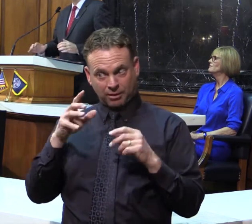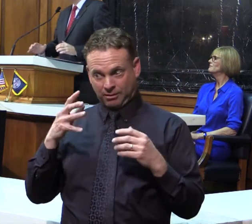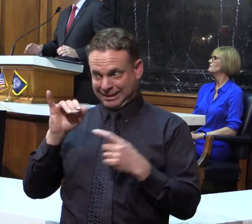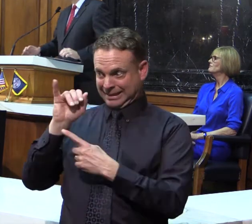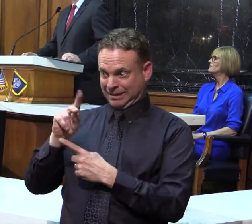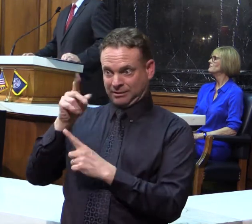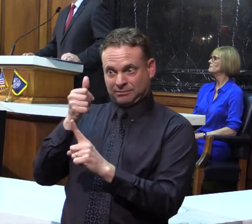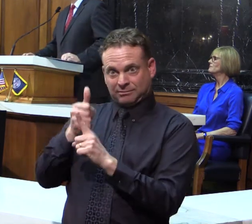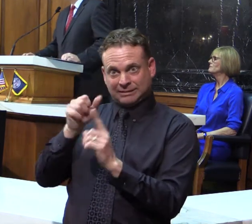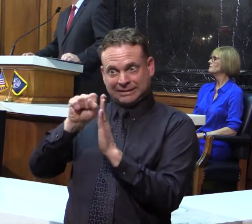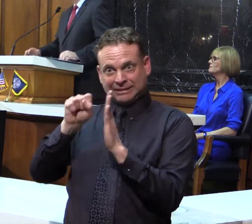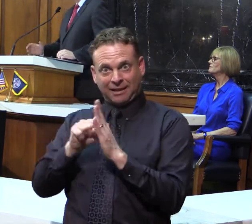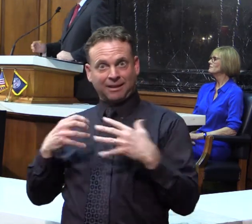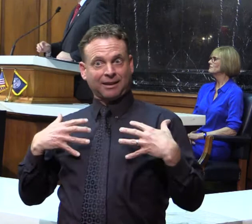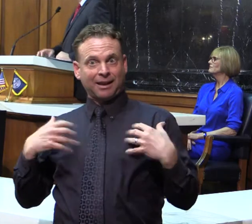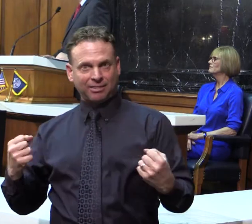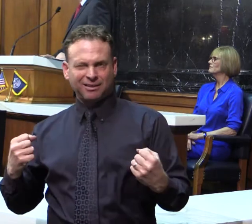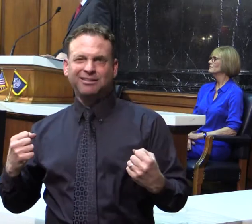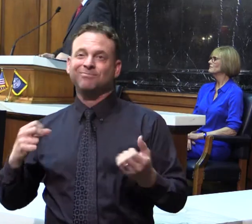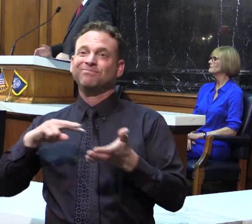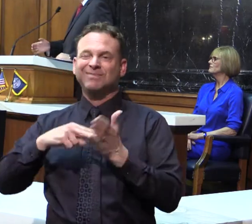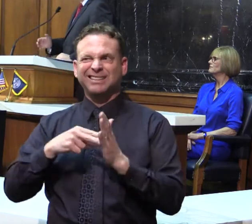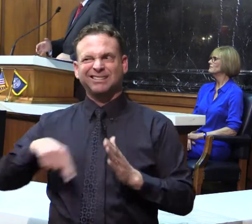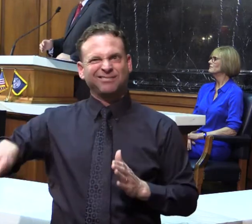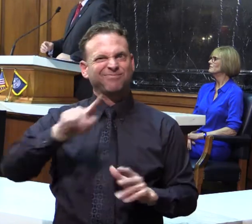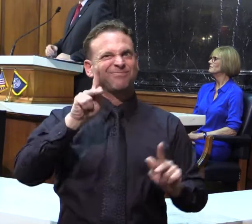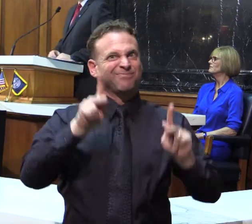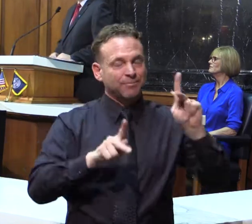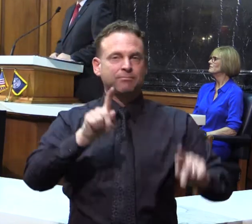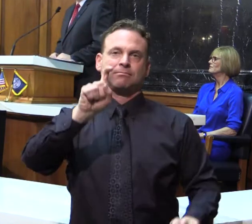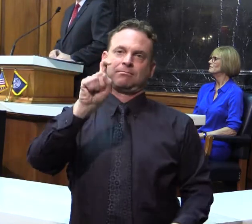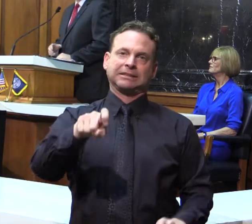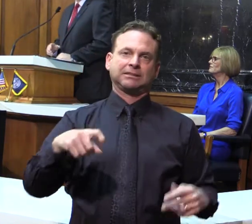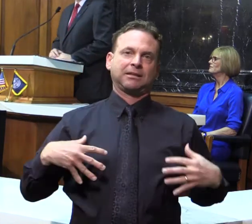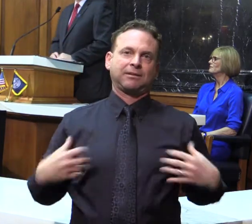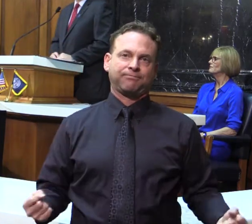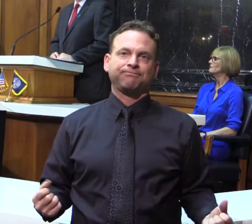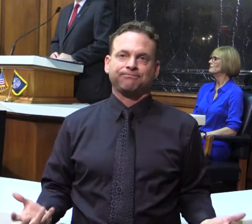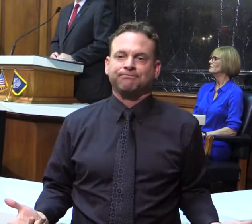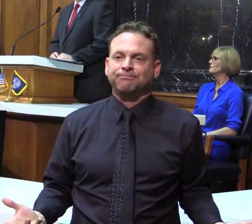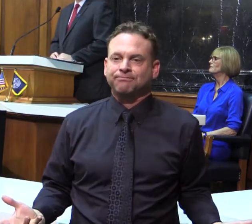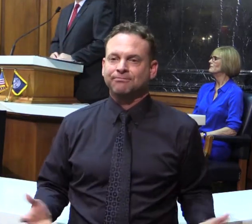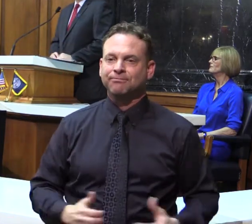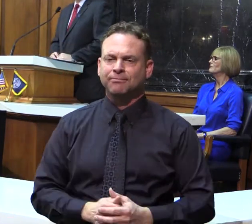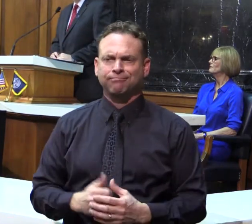We are eagerly awaiting federal approval of our Healthy Indiana Plan extension.